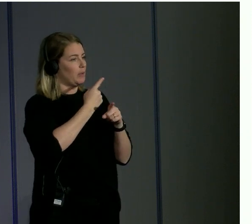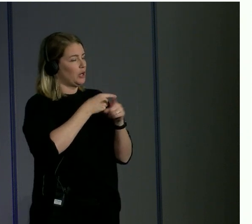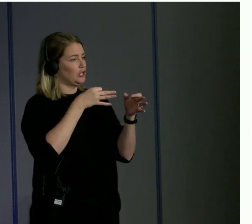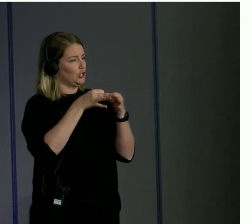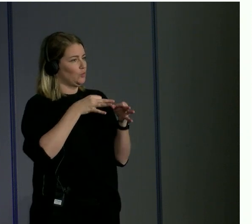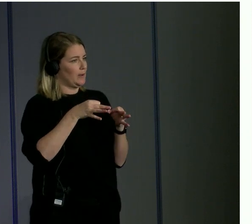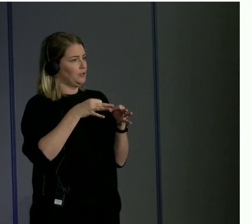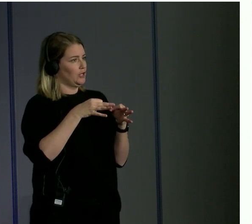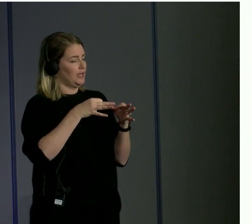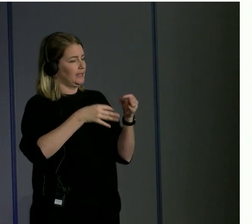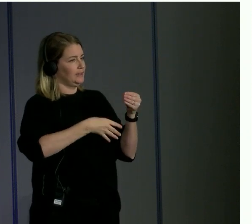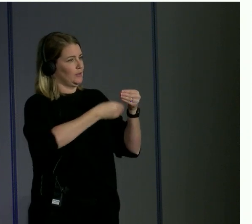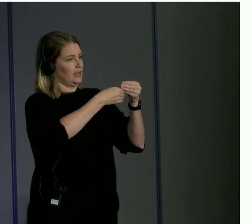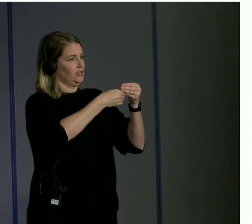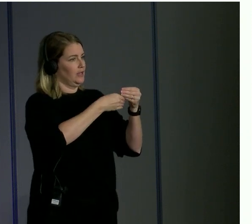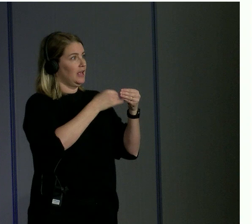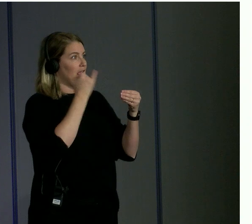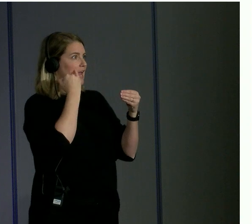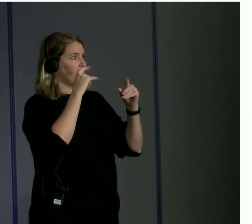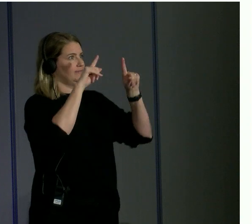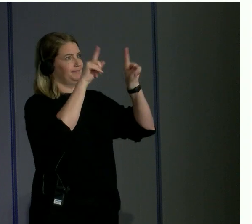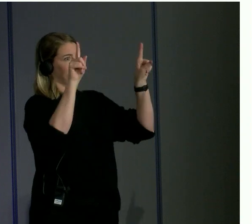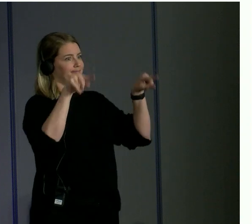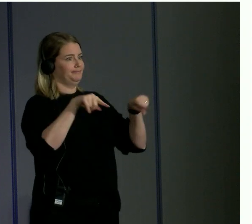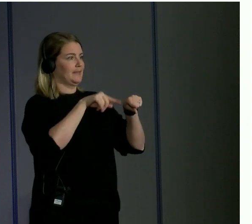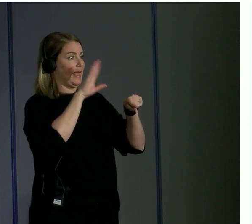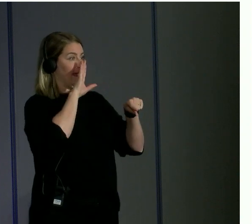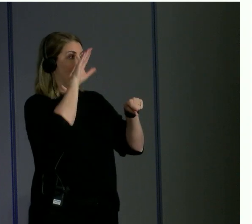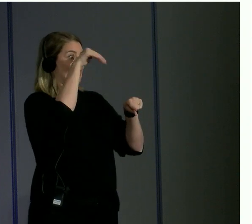you might think, okay, there's this big giant gray elephant. Does it have meaning?